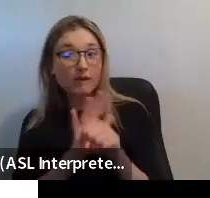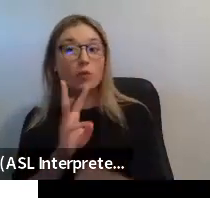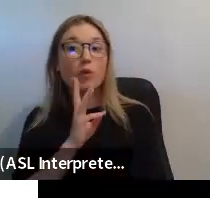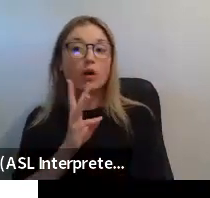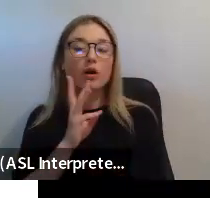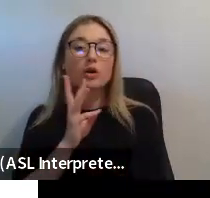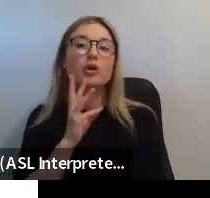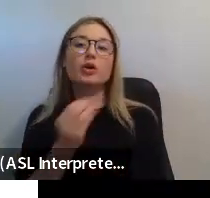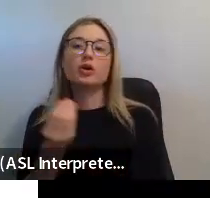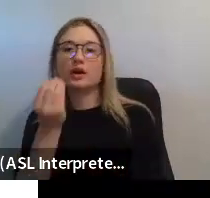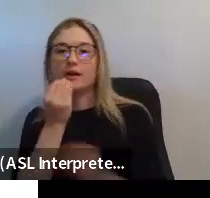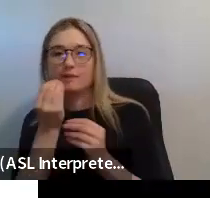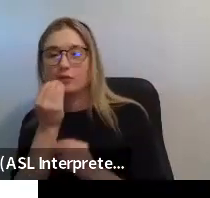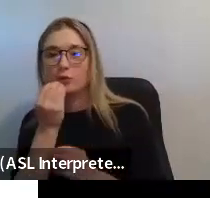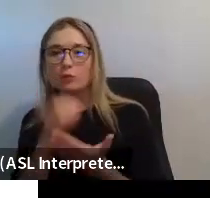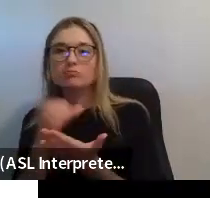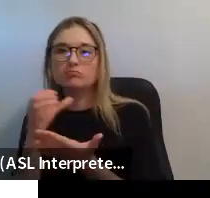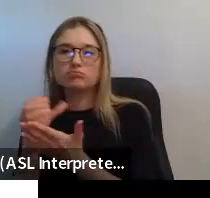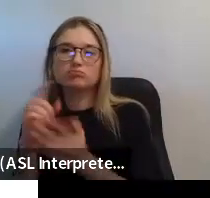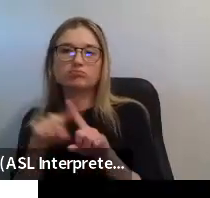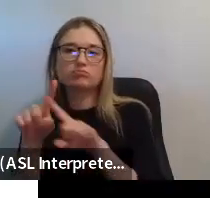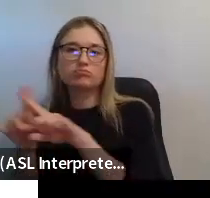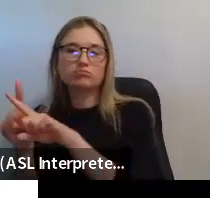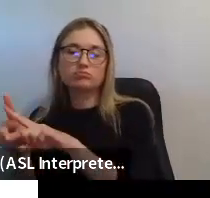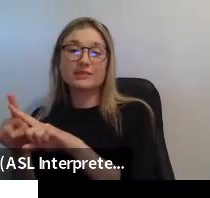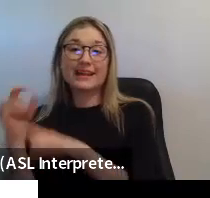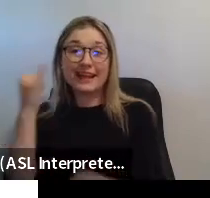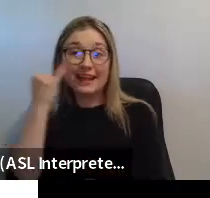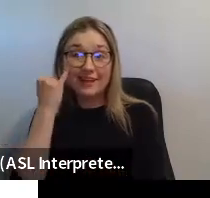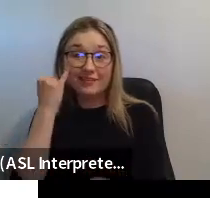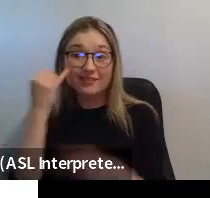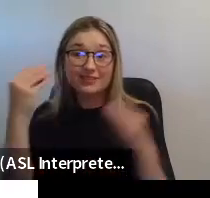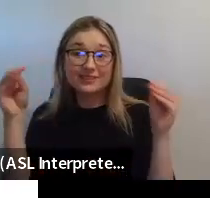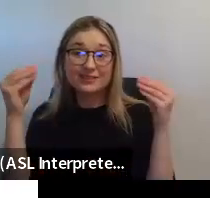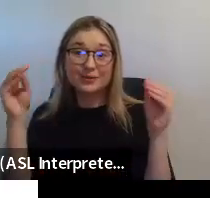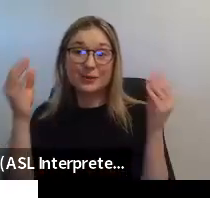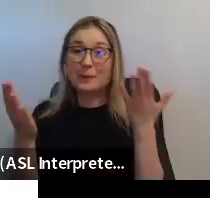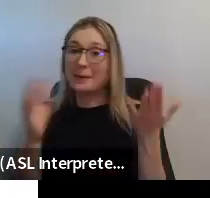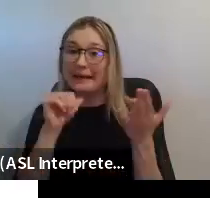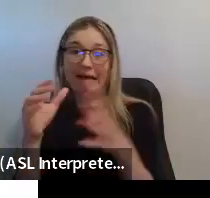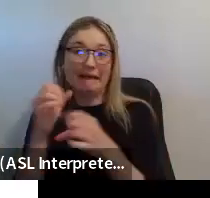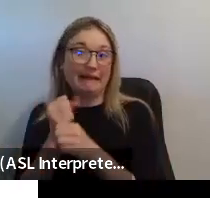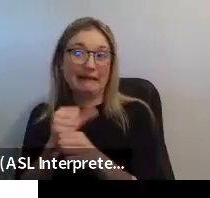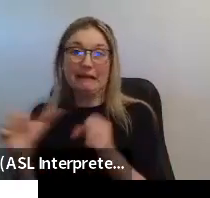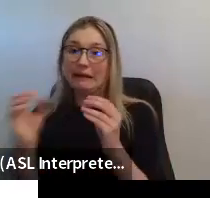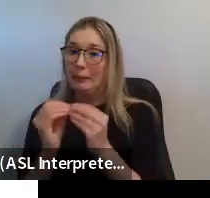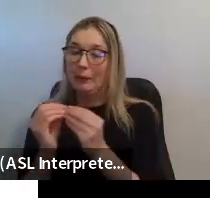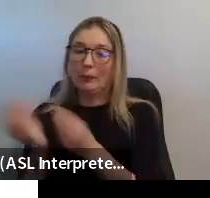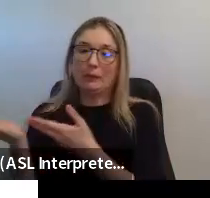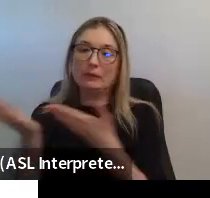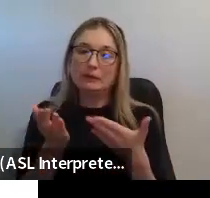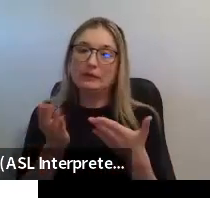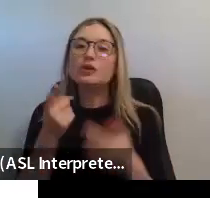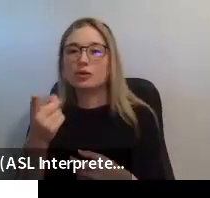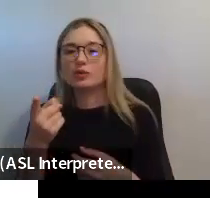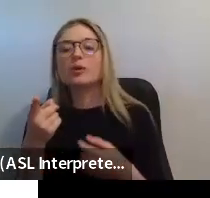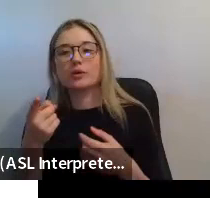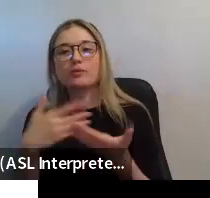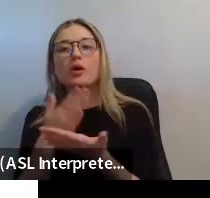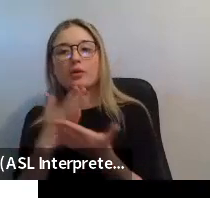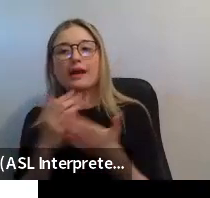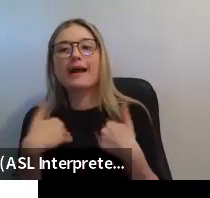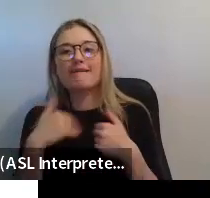You are okay at home with nourishment.